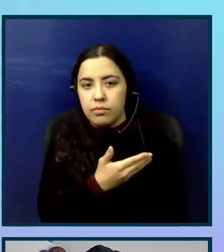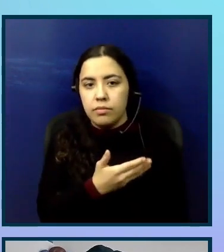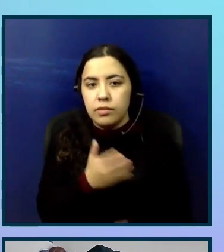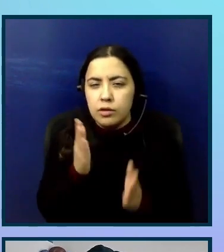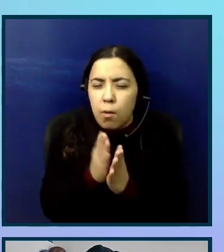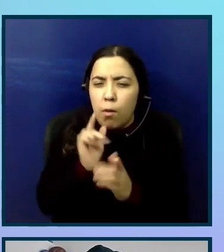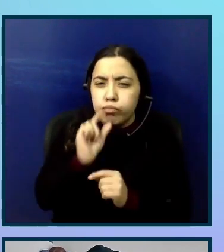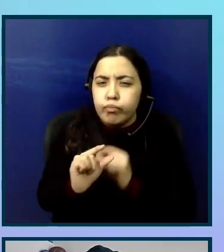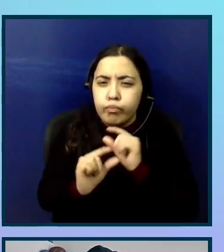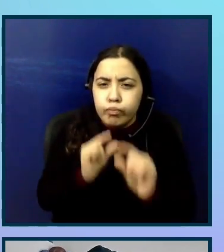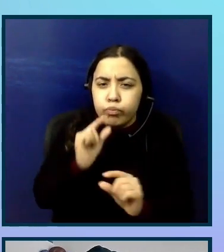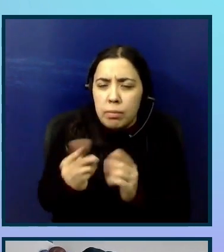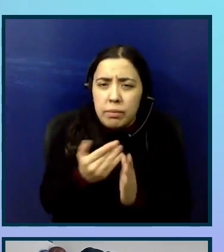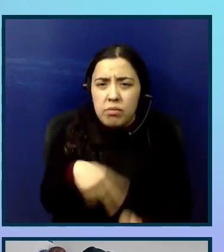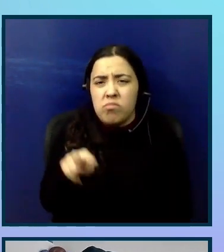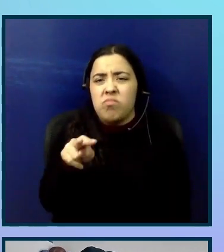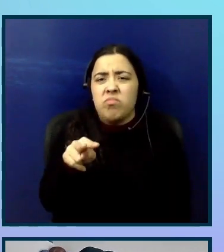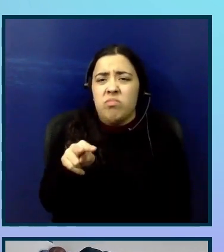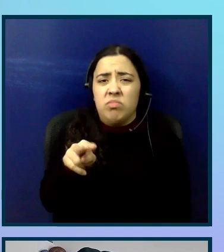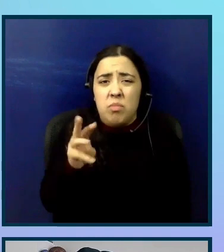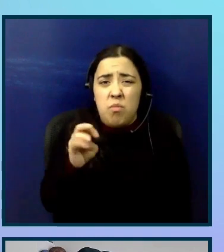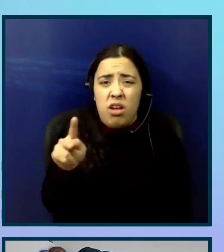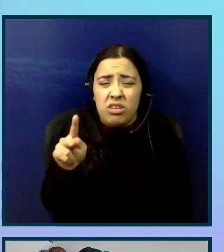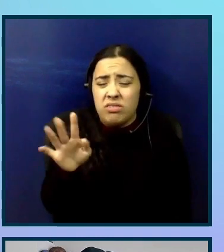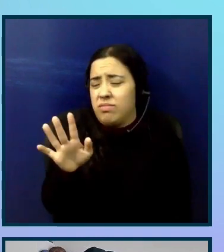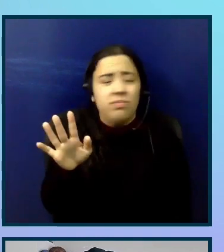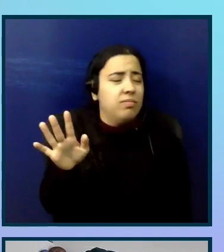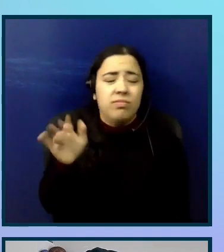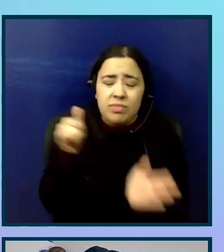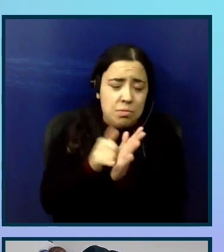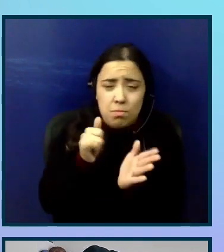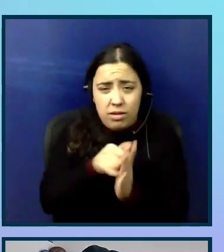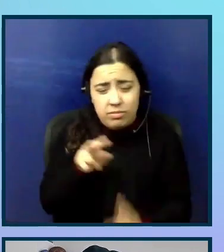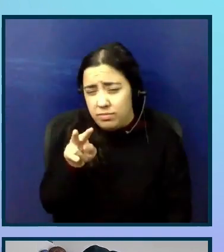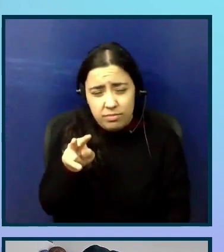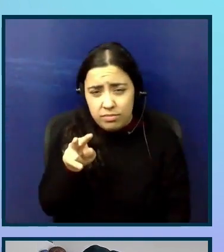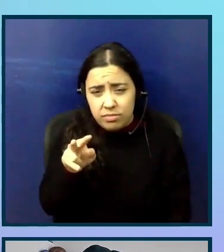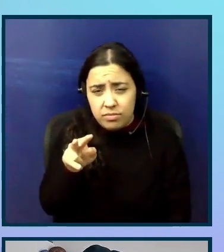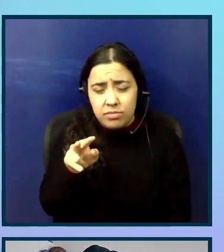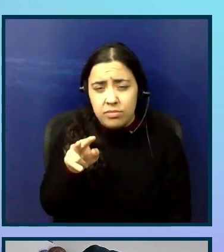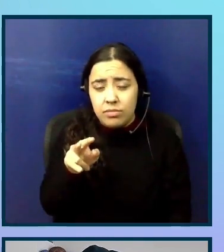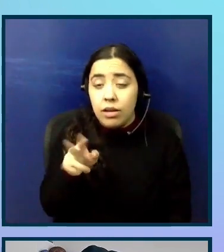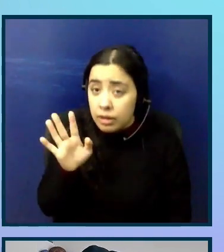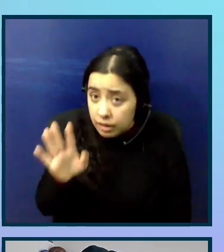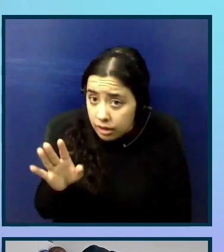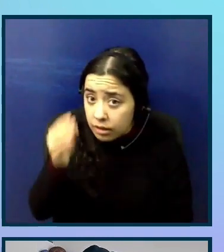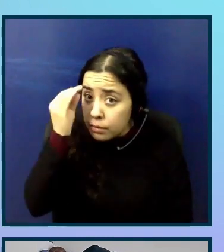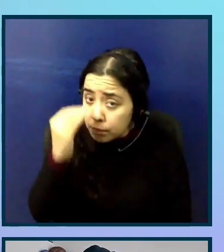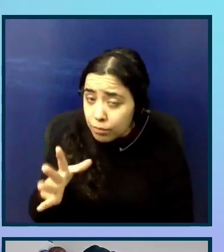And again, some of you're probably saying Mark, no way. I'm telling you I've seen this work wonders within dev teams